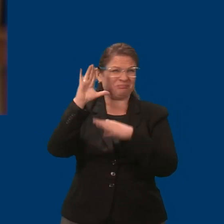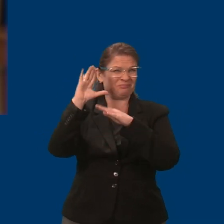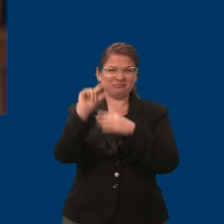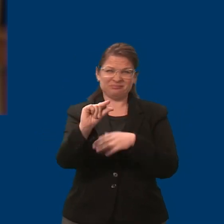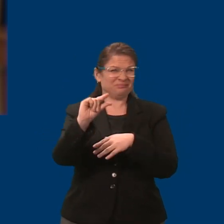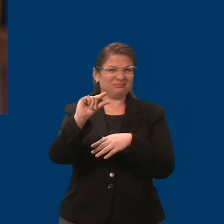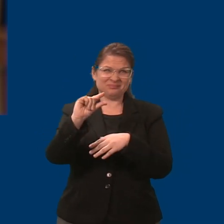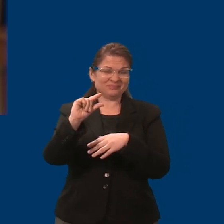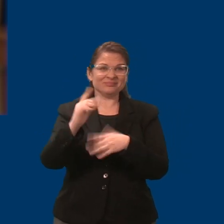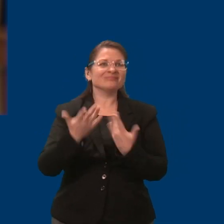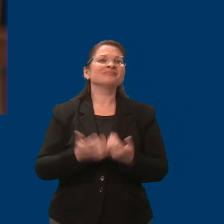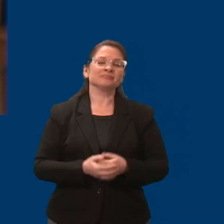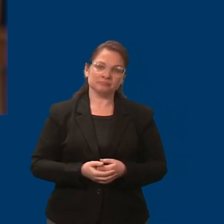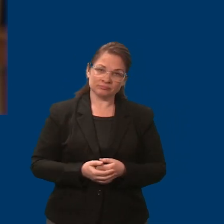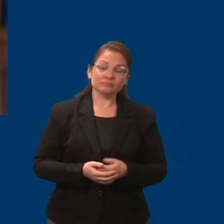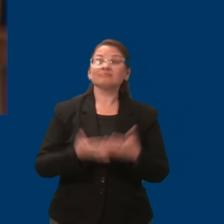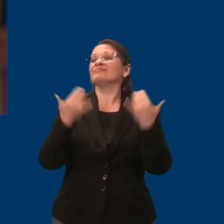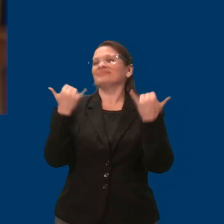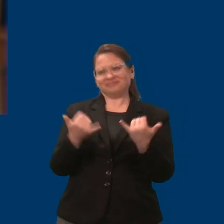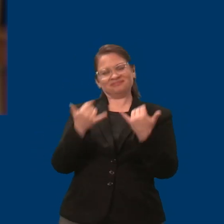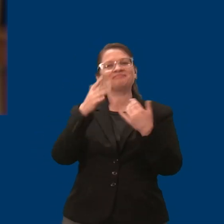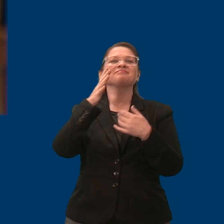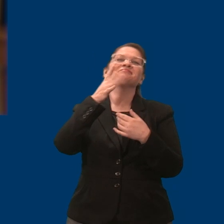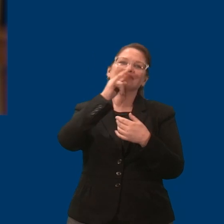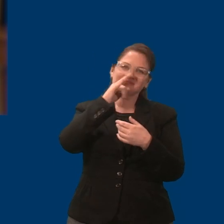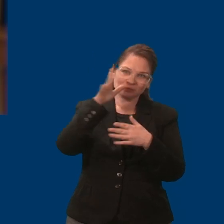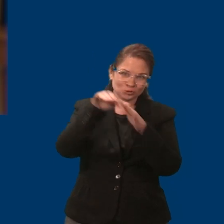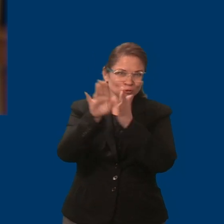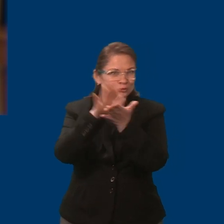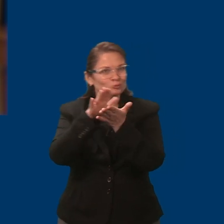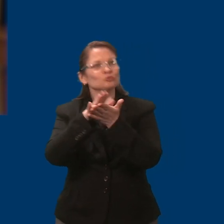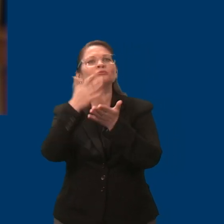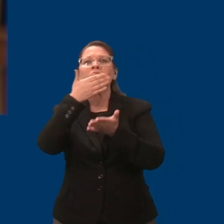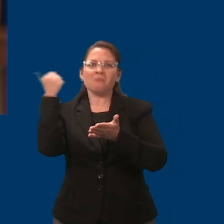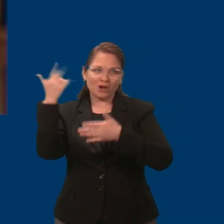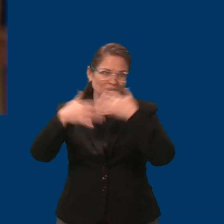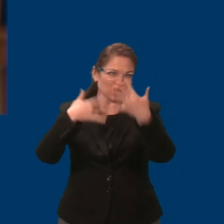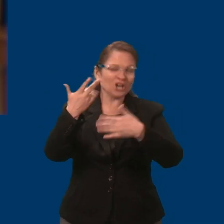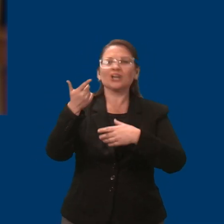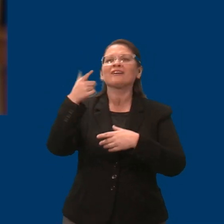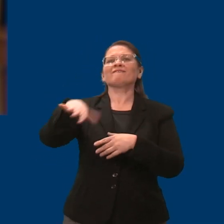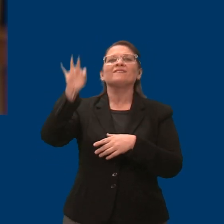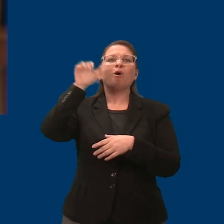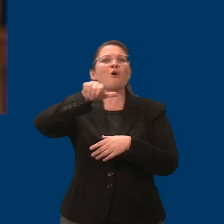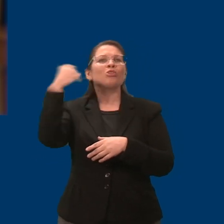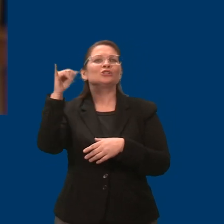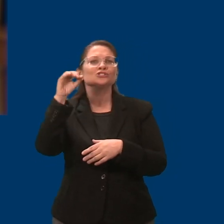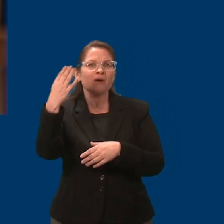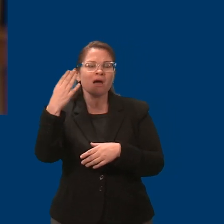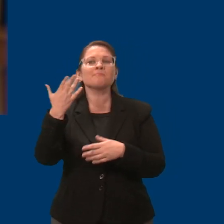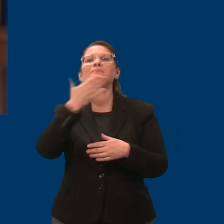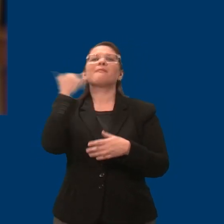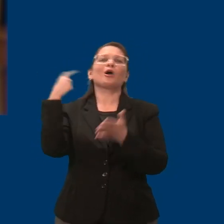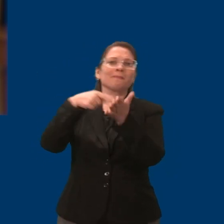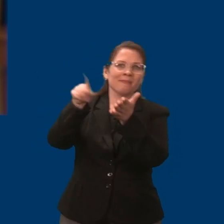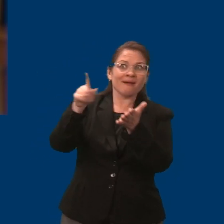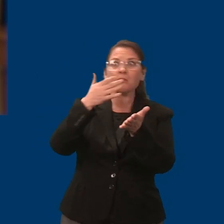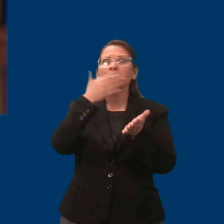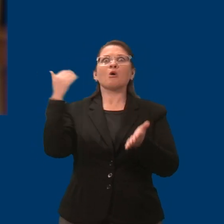so she found a better paying job with retirement benefits, so she could start planning for her future.